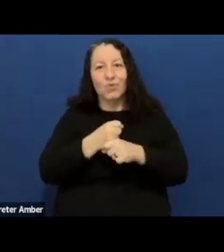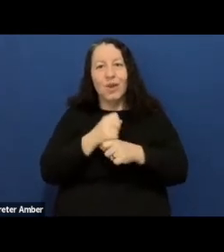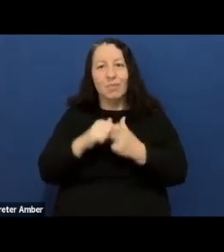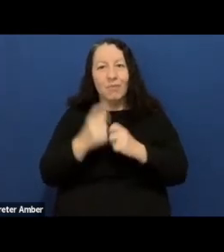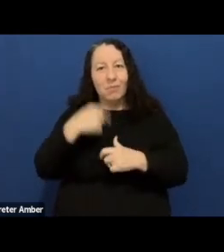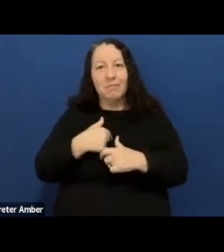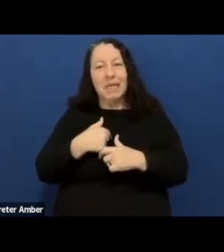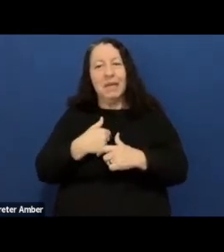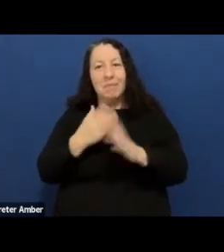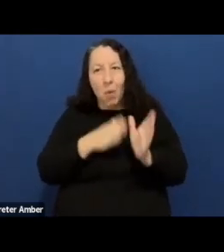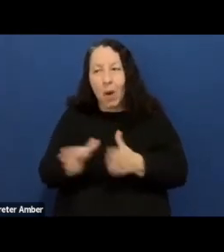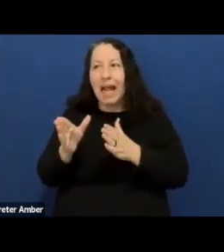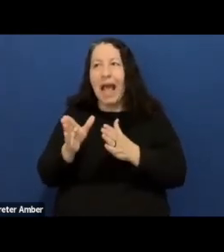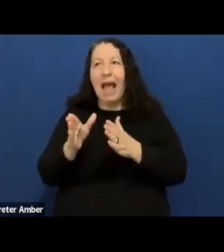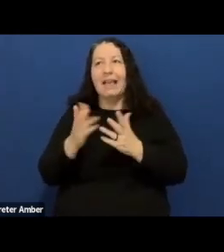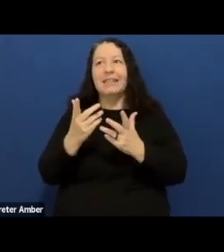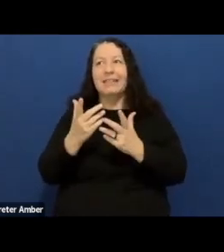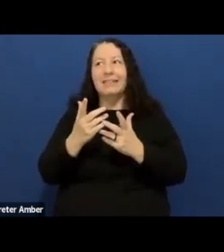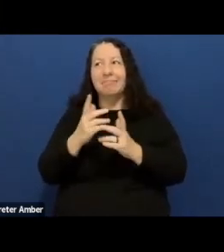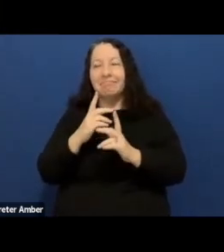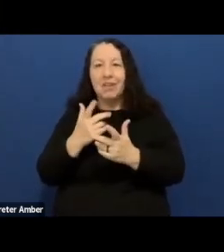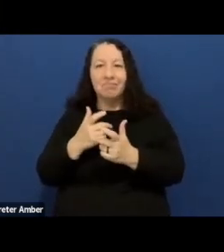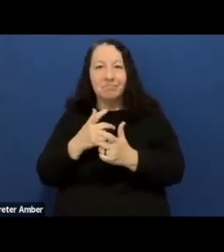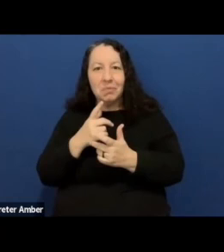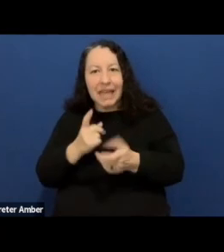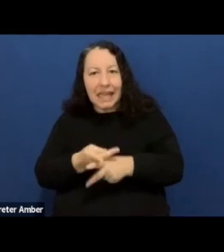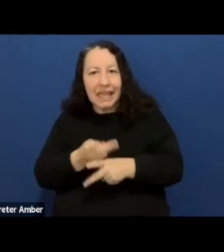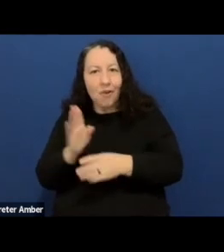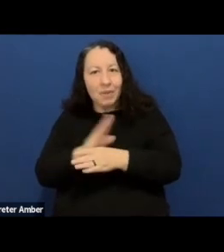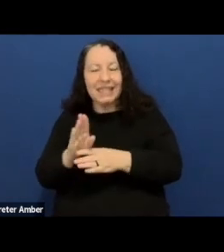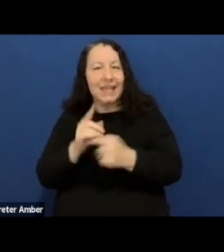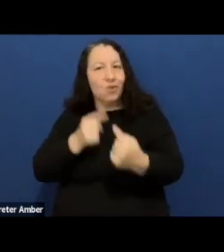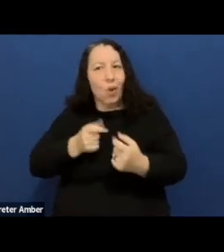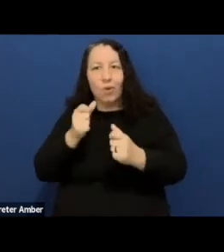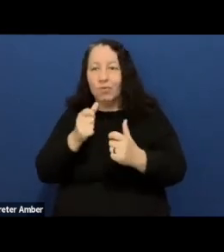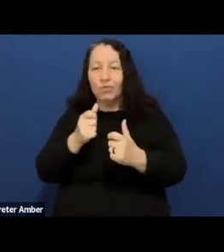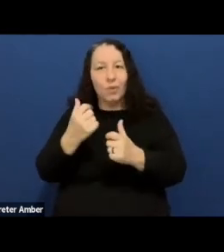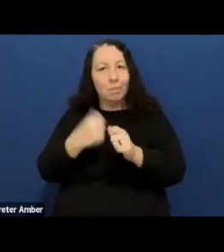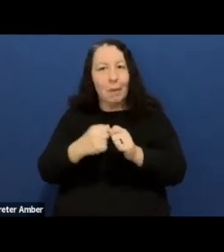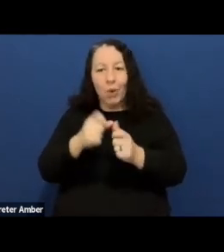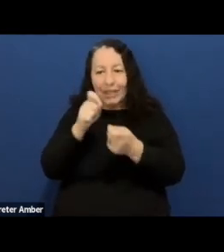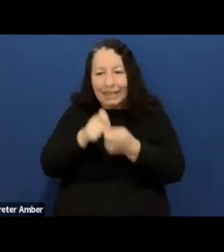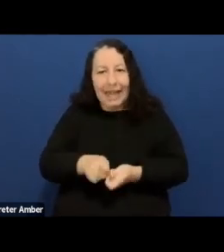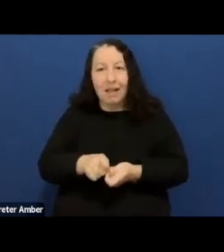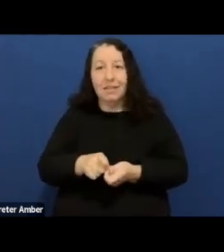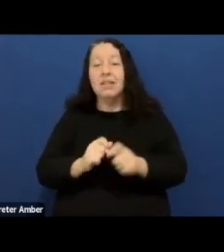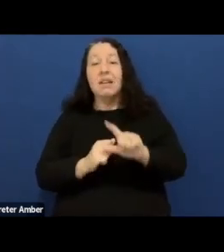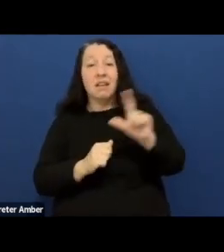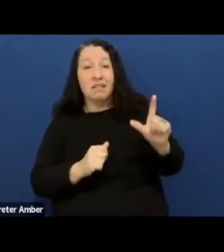processing information, being organized, following through. I struggle to retain dtails.